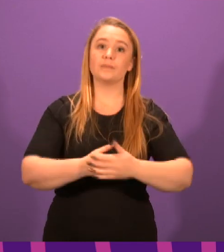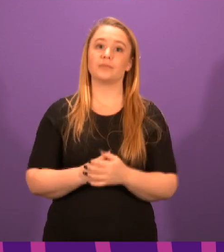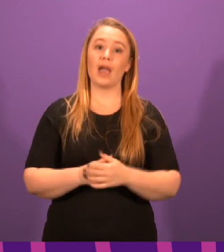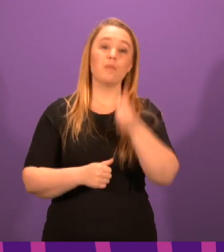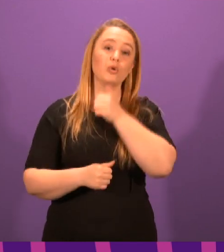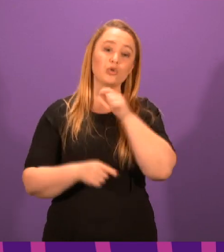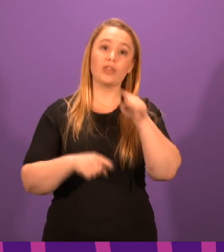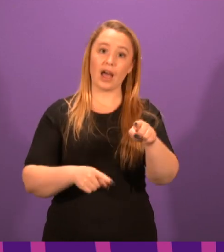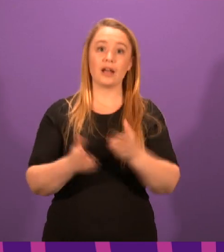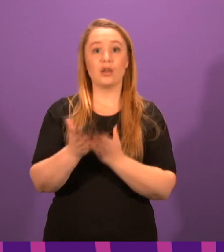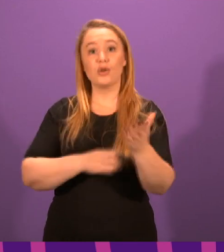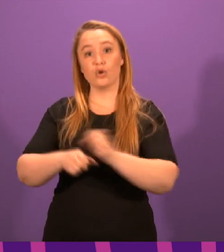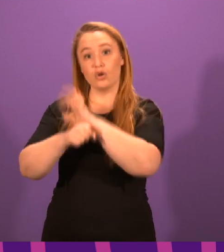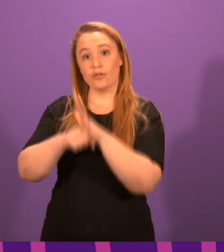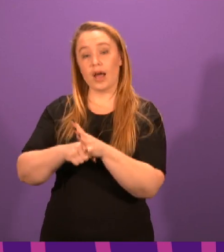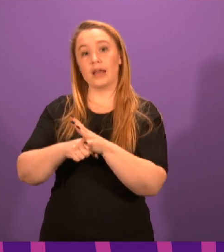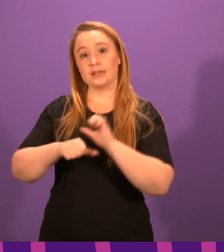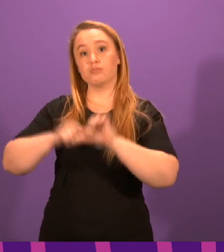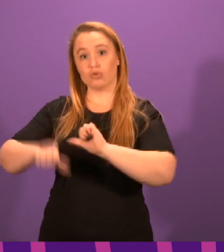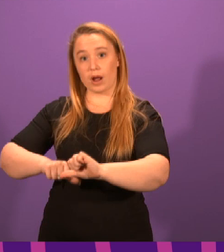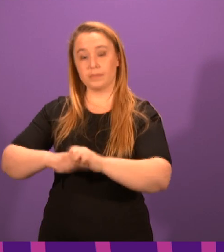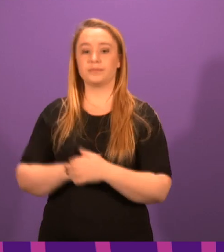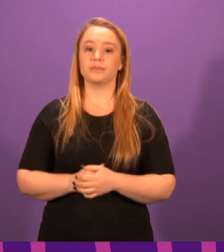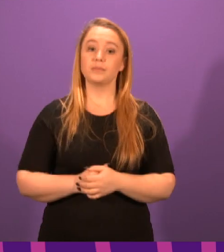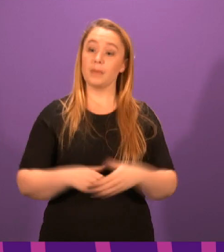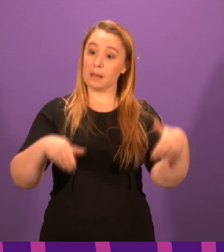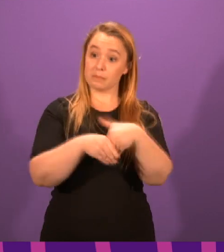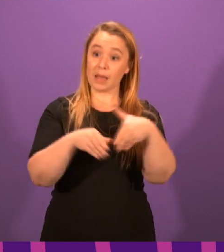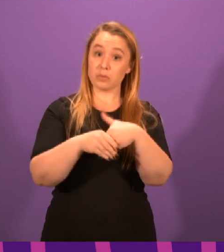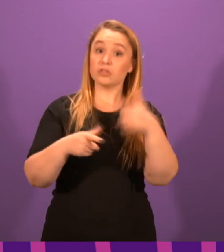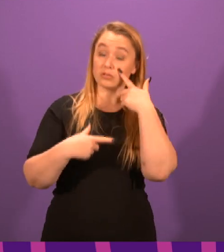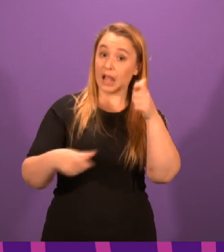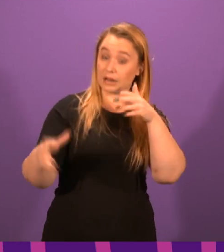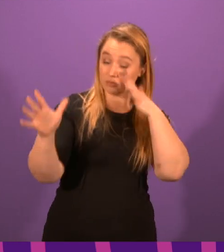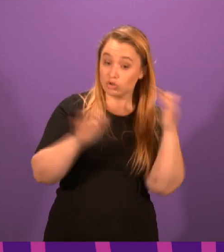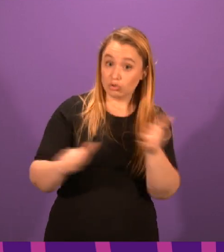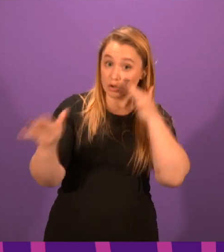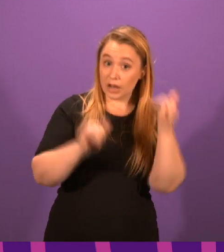Members will be able to scrutinise and check that we have applied all those lessons.